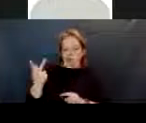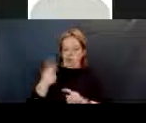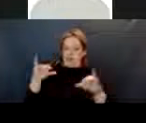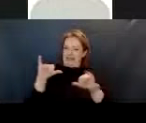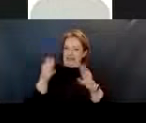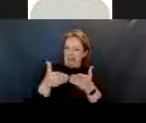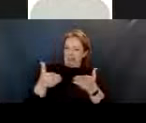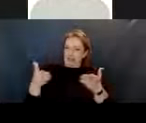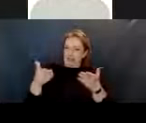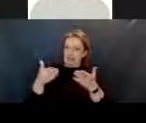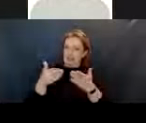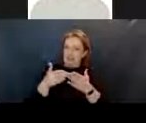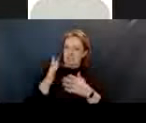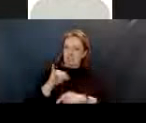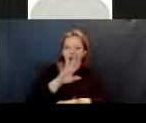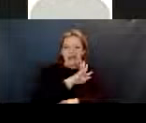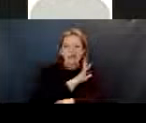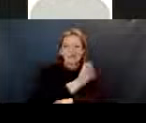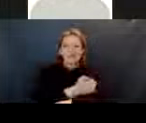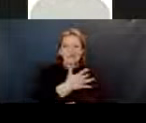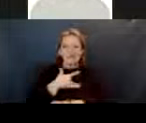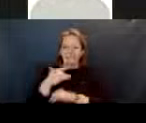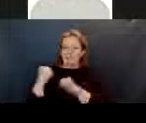been good for me.